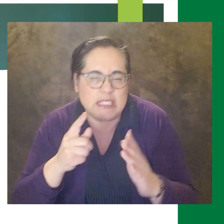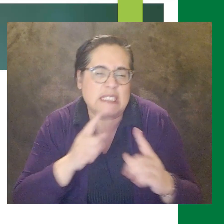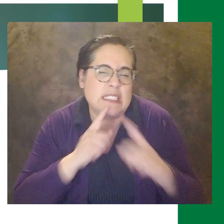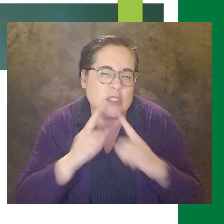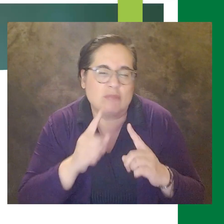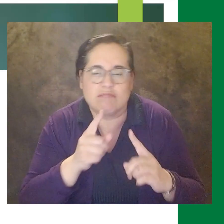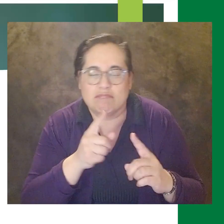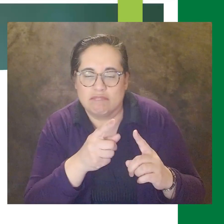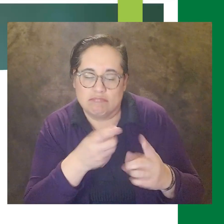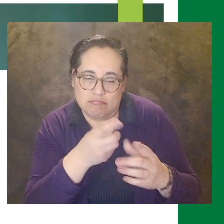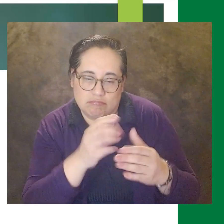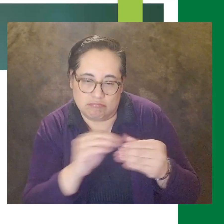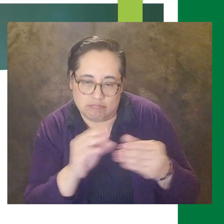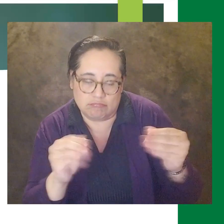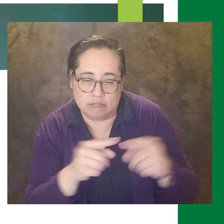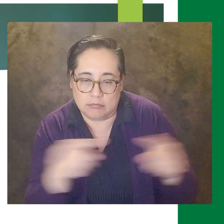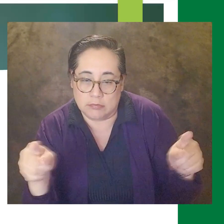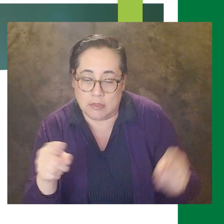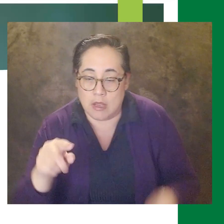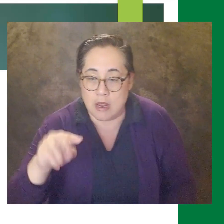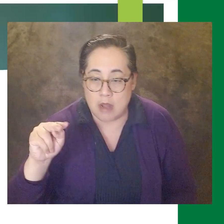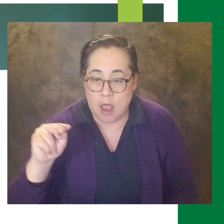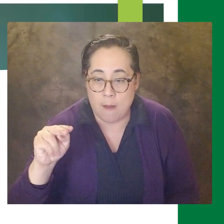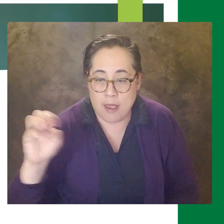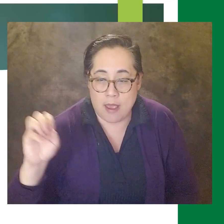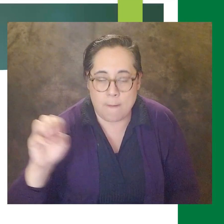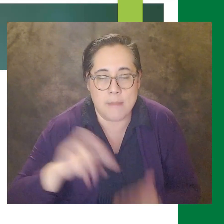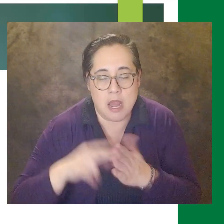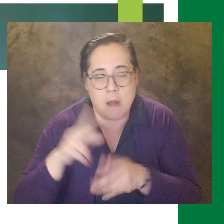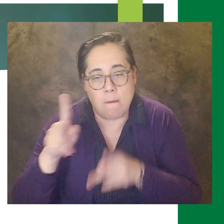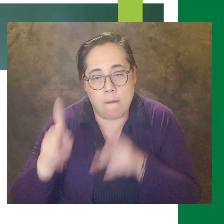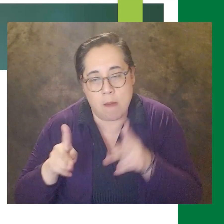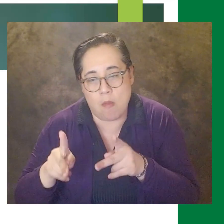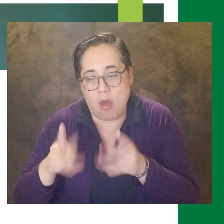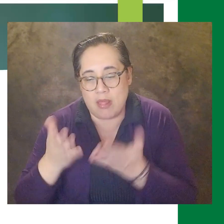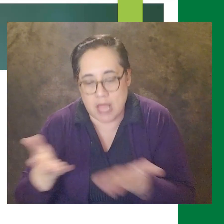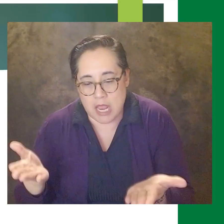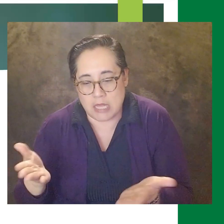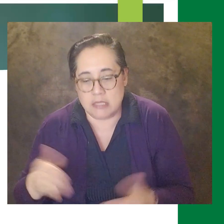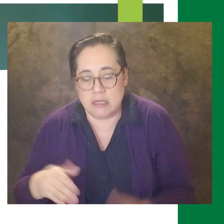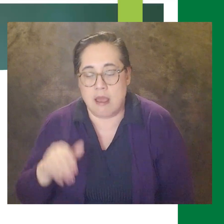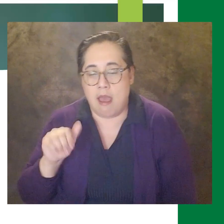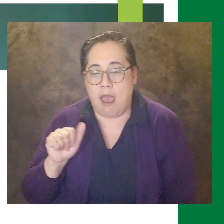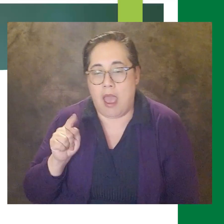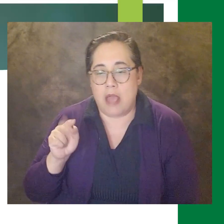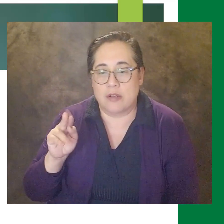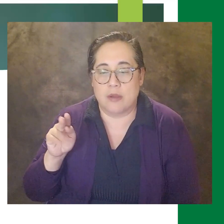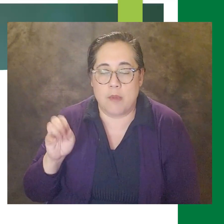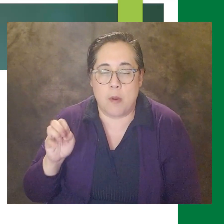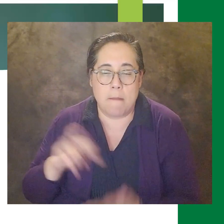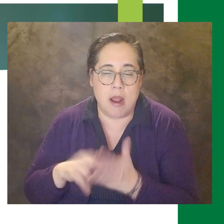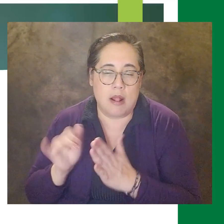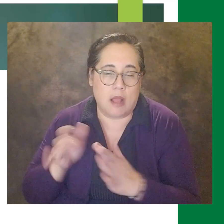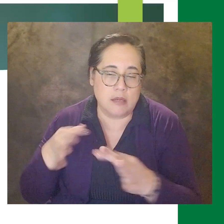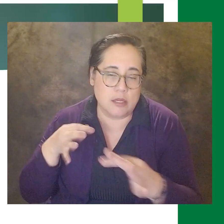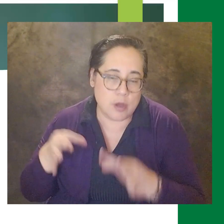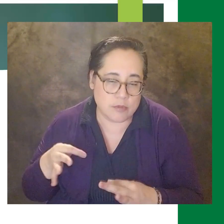Nominal entities being persons and things, attributes being things like descriptions and links, actions, connections.